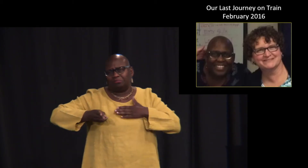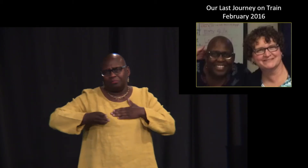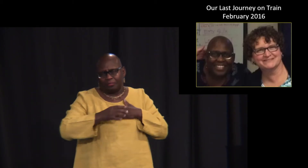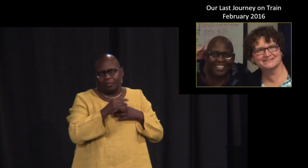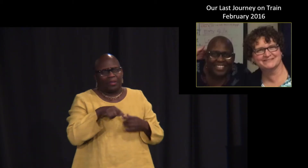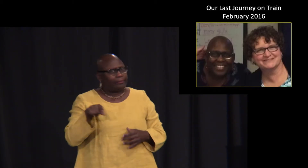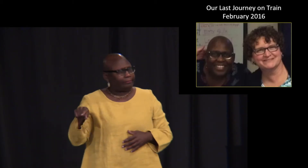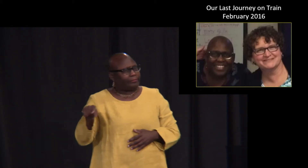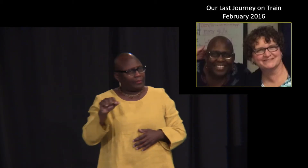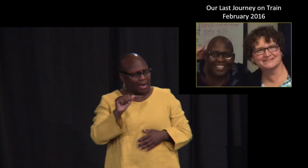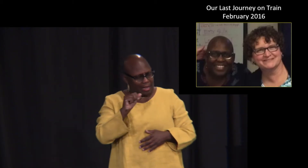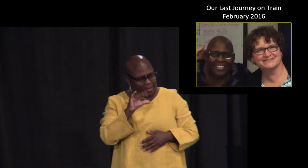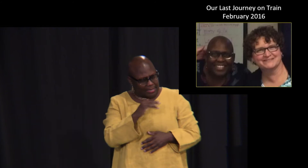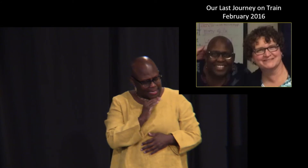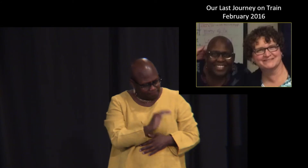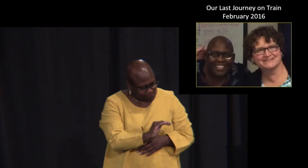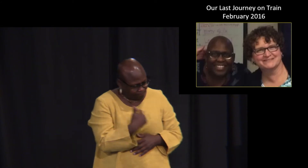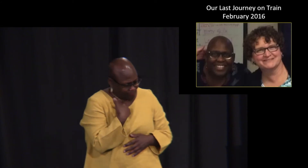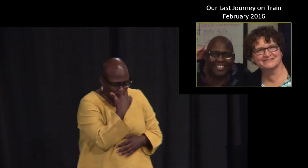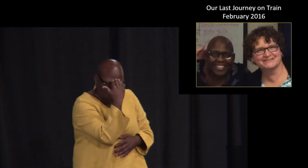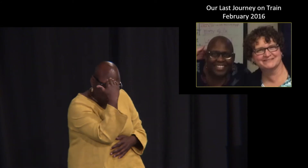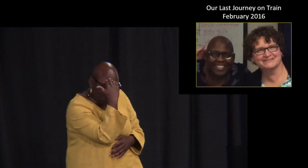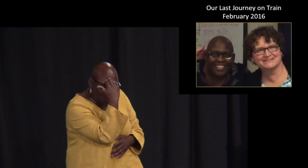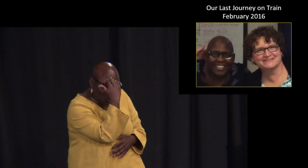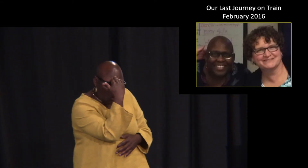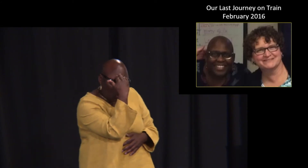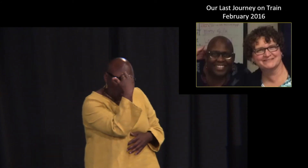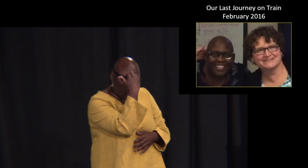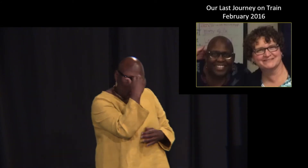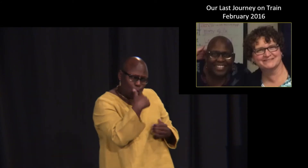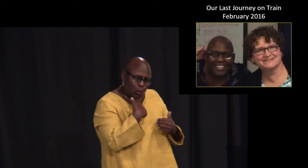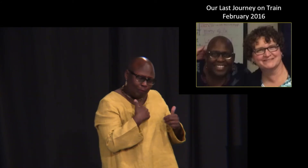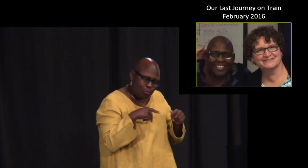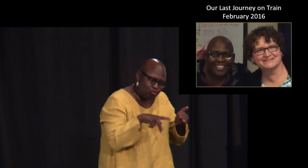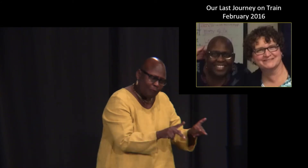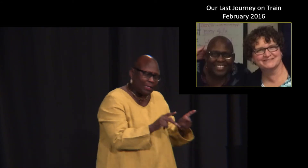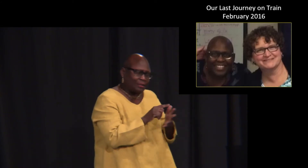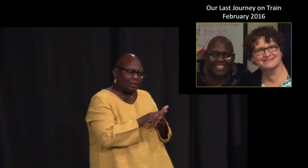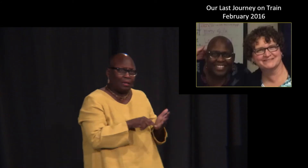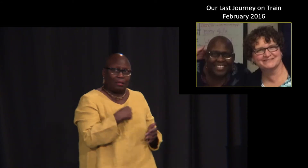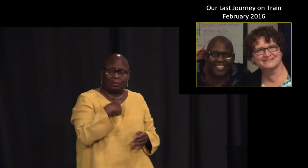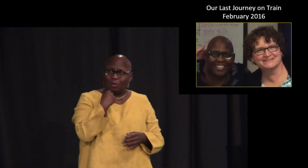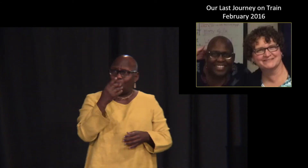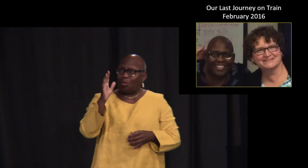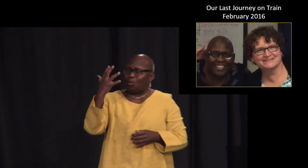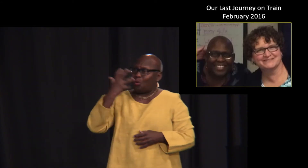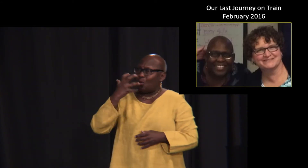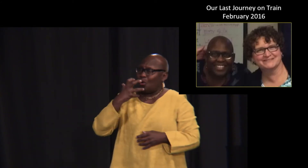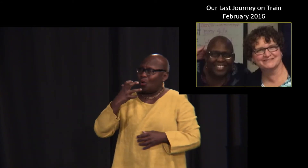I came from a family where every person could hear except me. I went through a